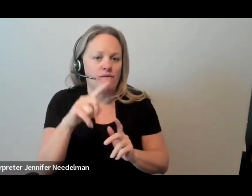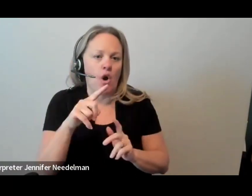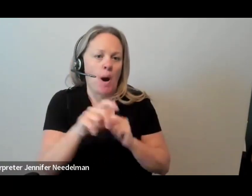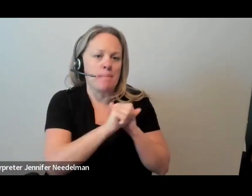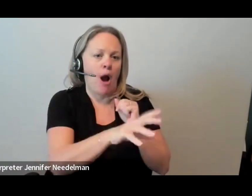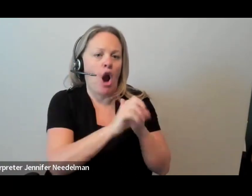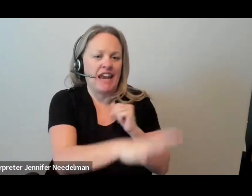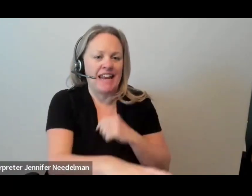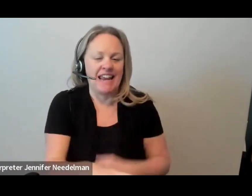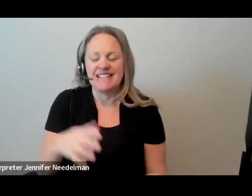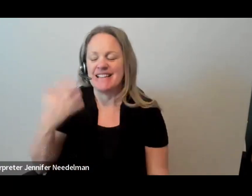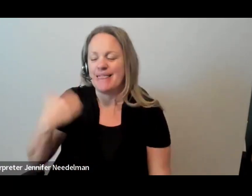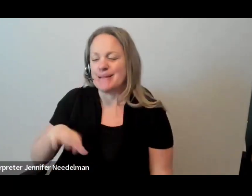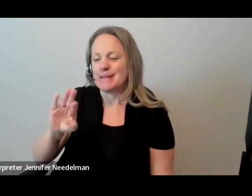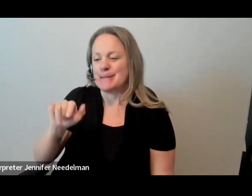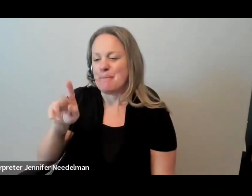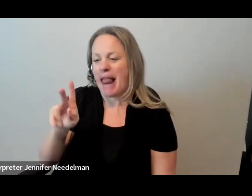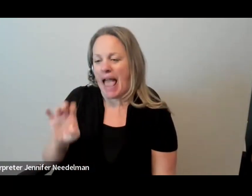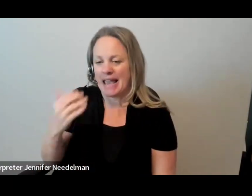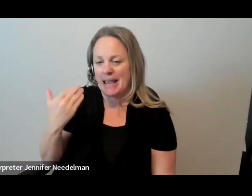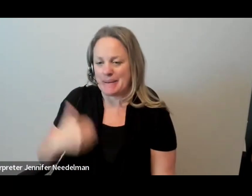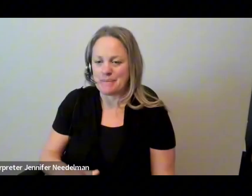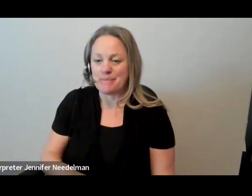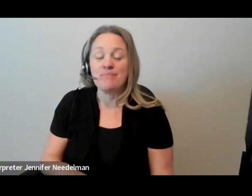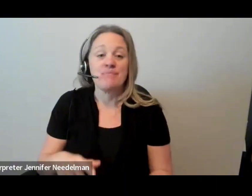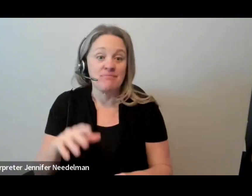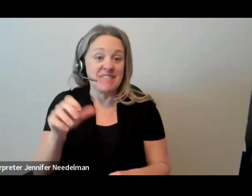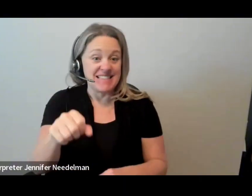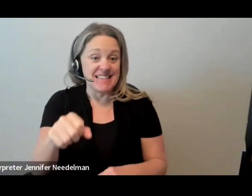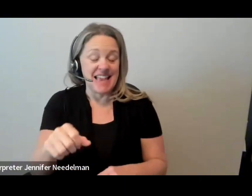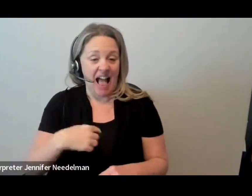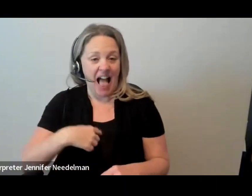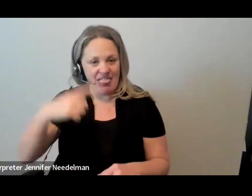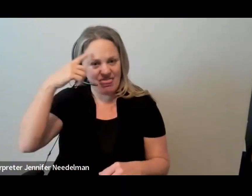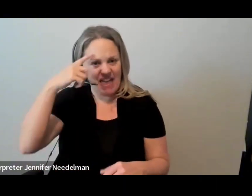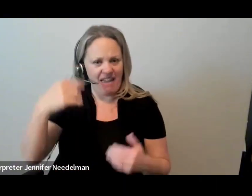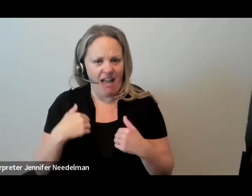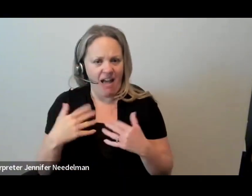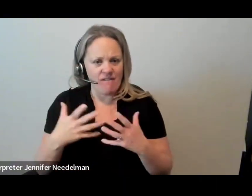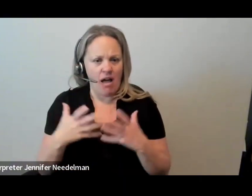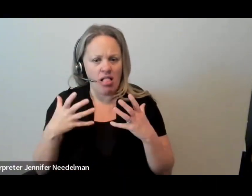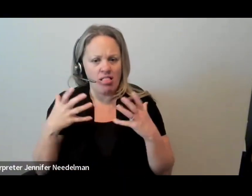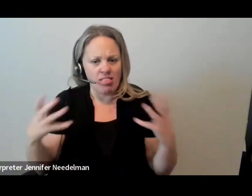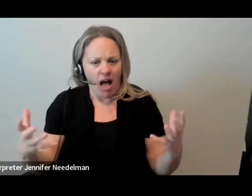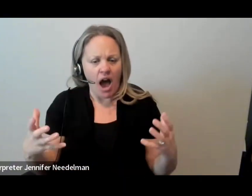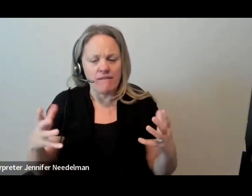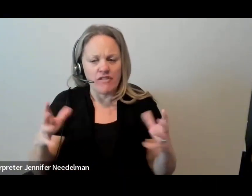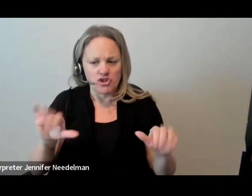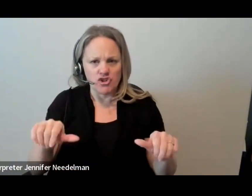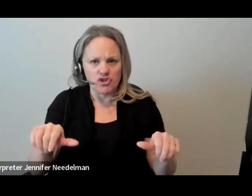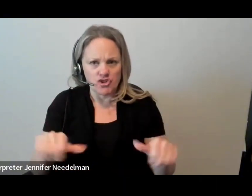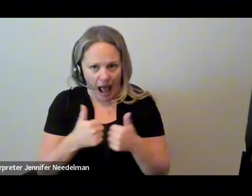This is Blake. Absolutely. I think that there's a lot of challenges as well